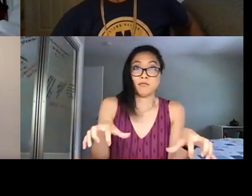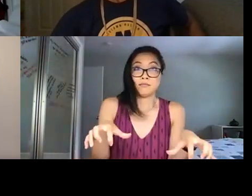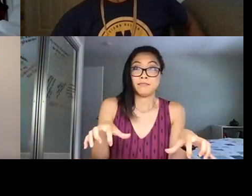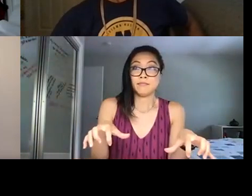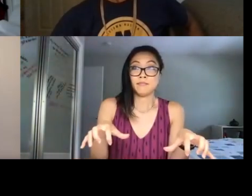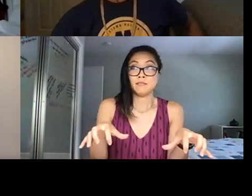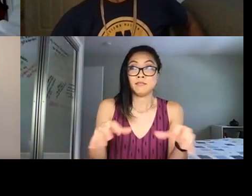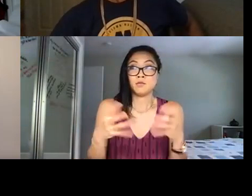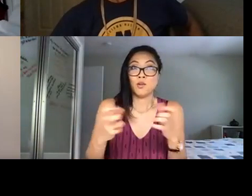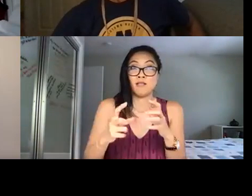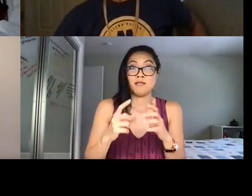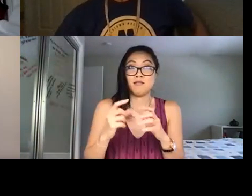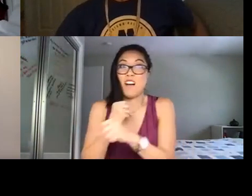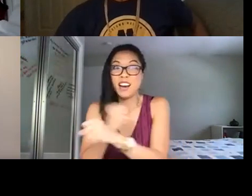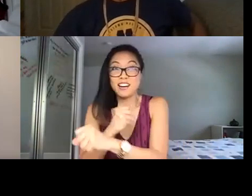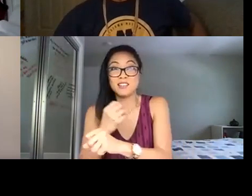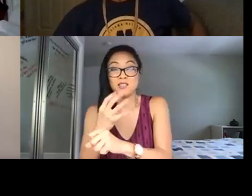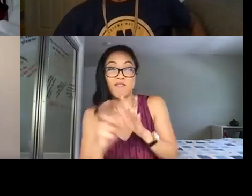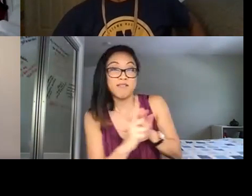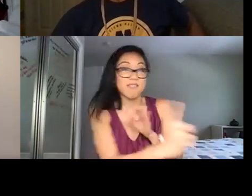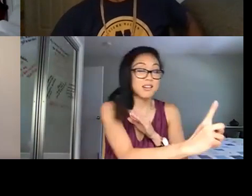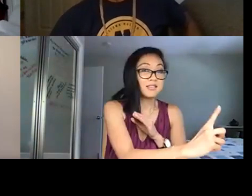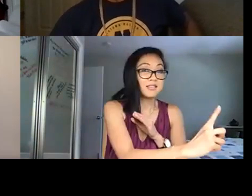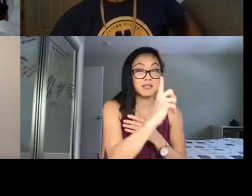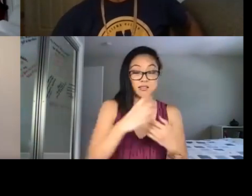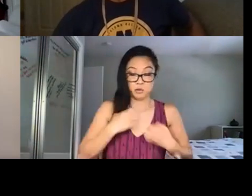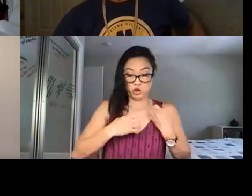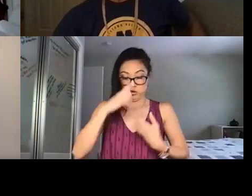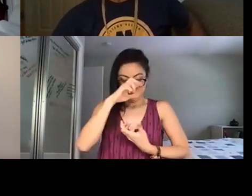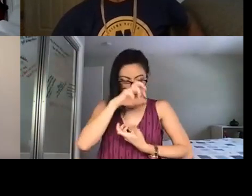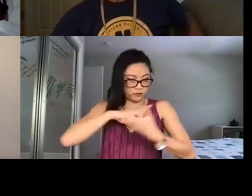like fueled to do more work, to do what kind of work, so